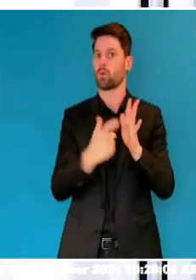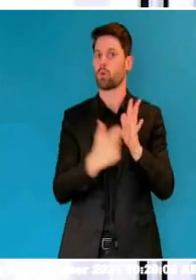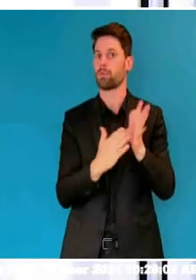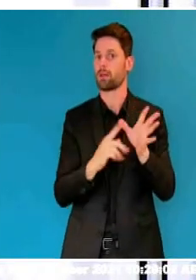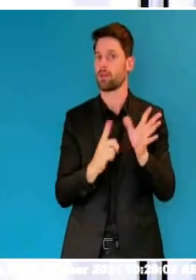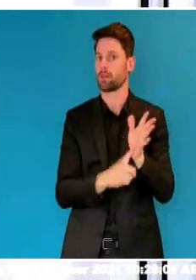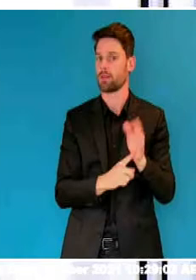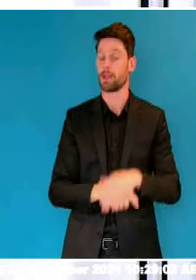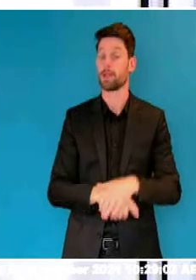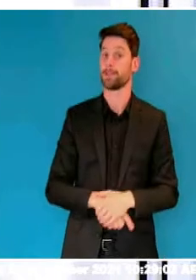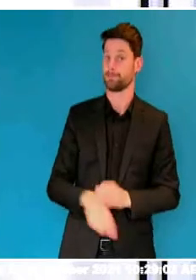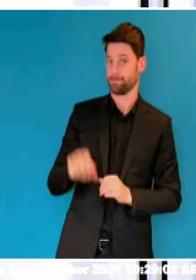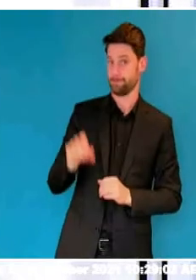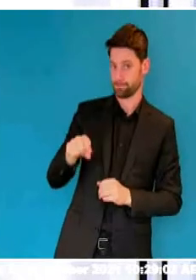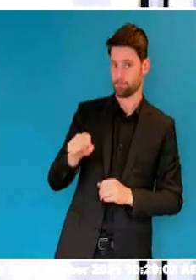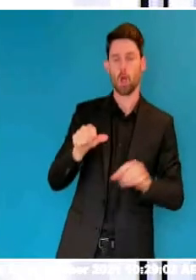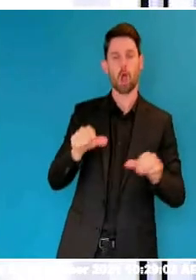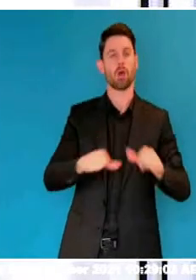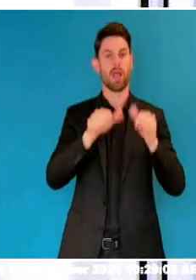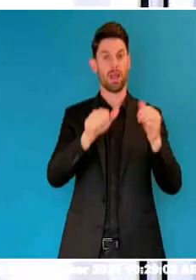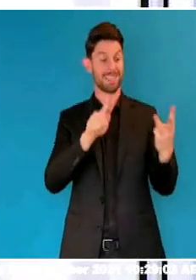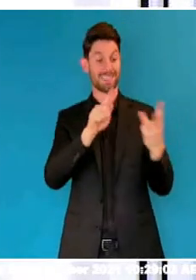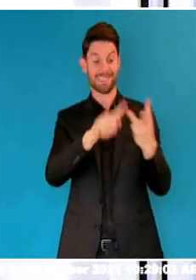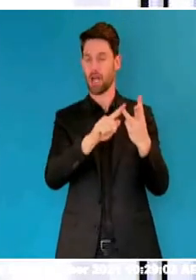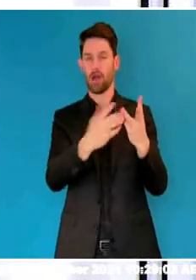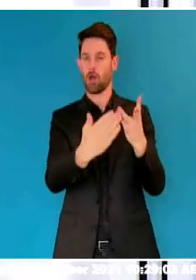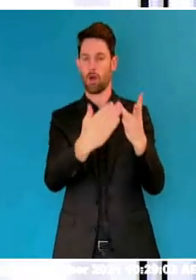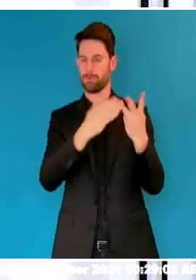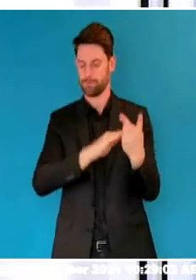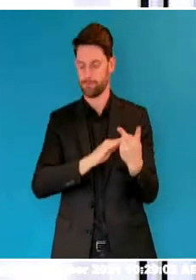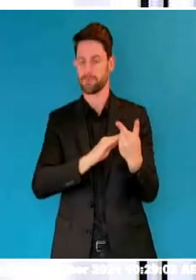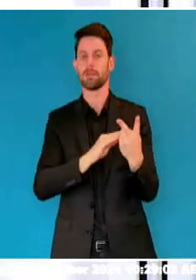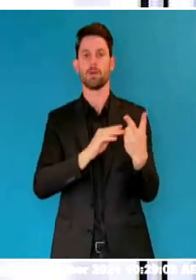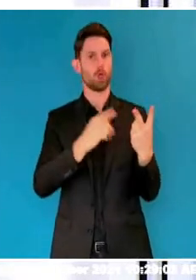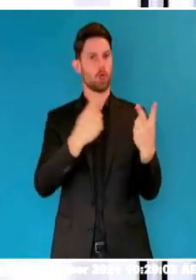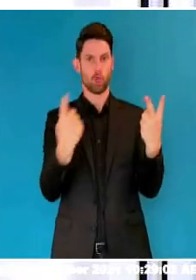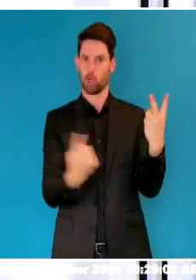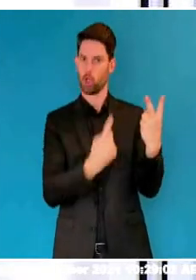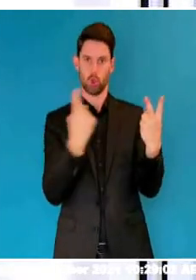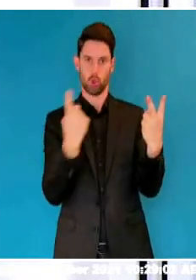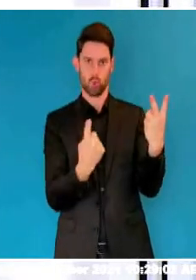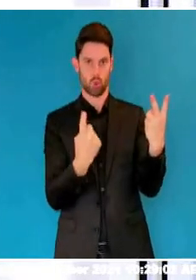Leaving aside the informal arrangement, who makes the decisions when a